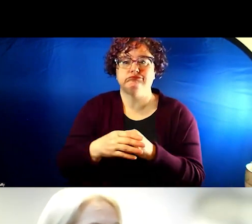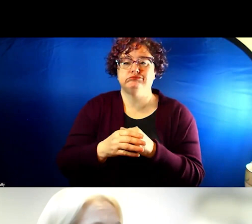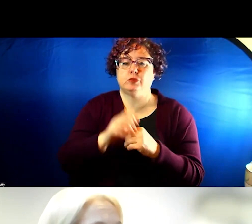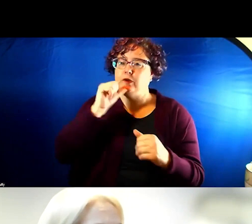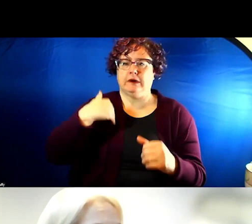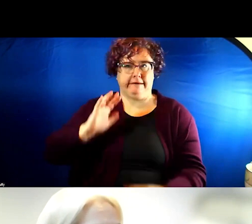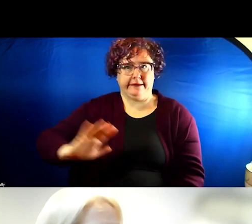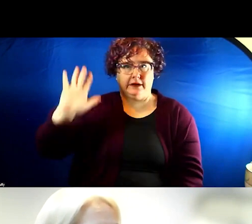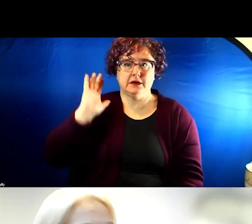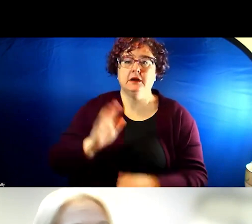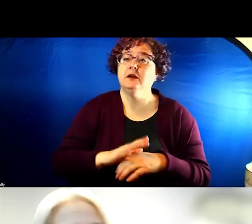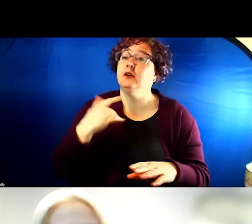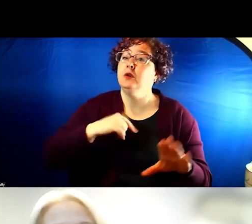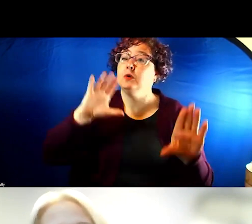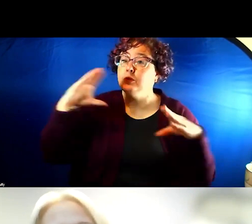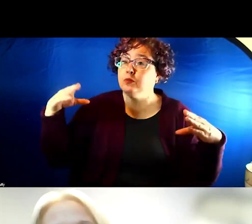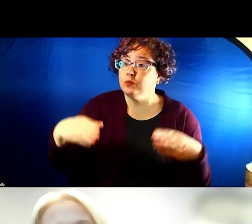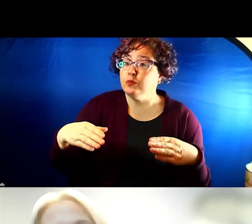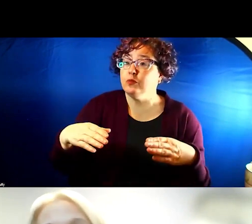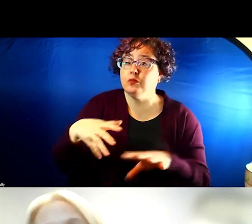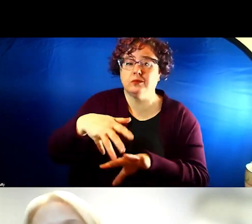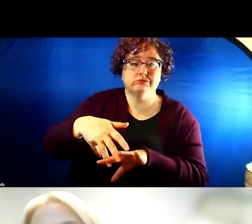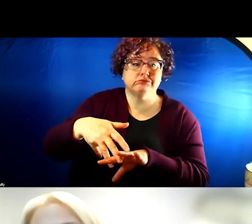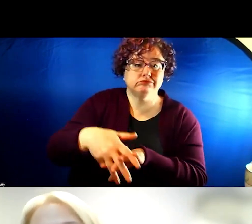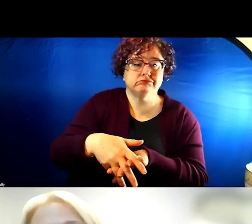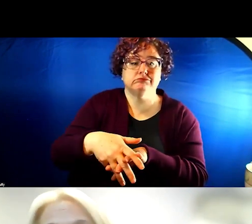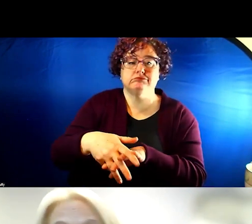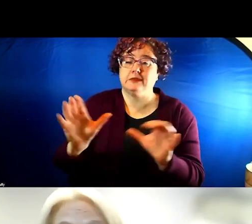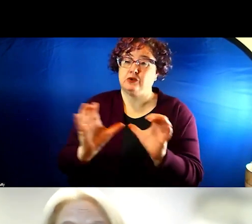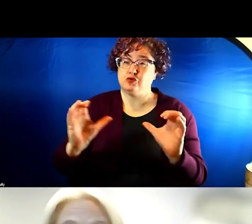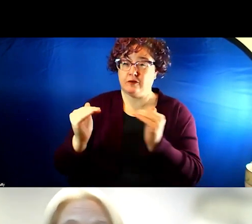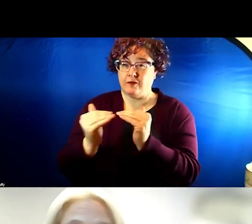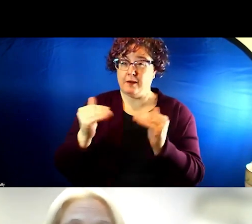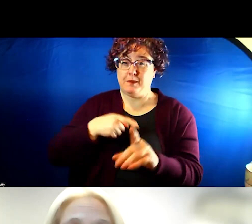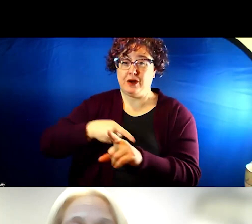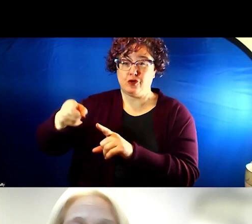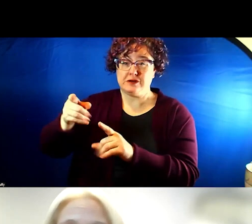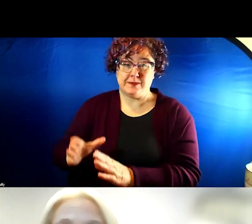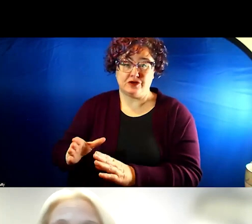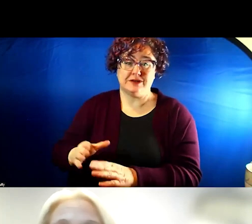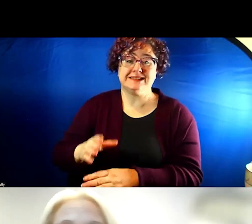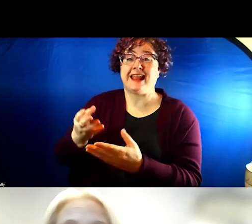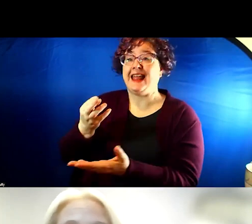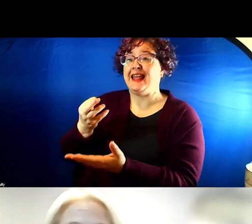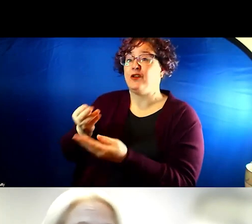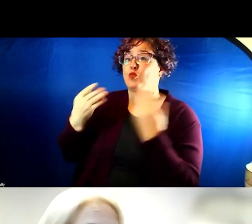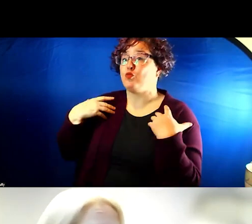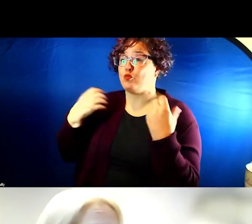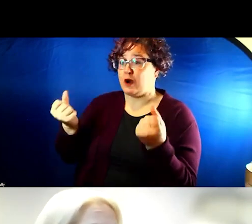WE ARE FOCUSED ON EMBEDDING CERTIFIED PEER SPECIALIST INTO OUR CRISIS SEEMS.